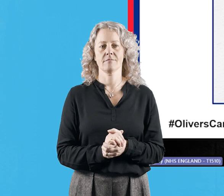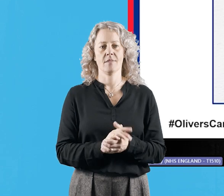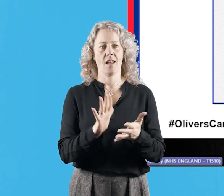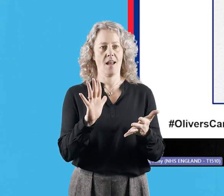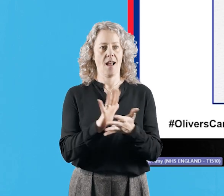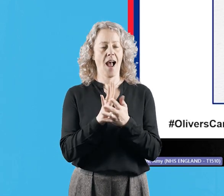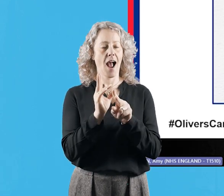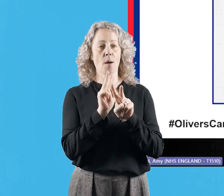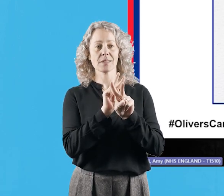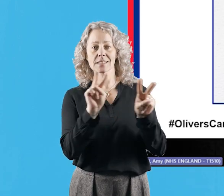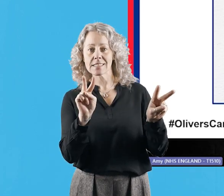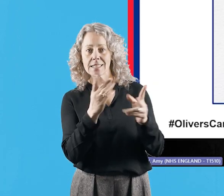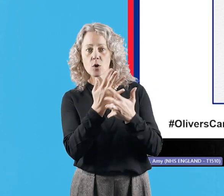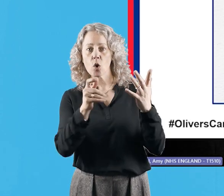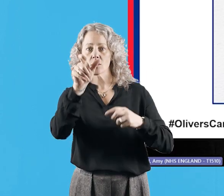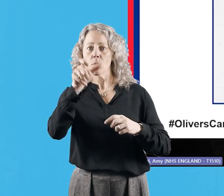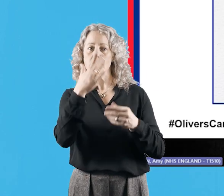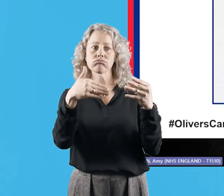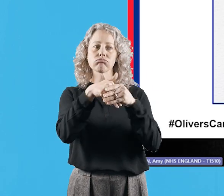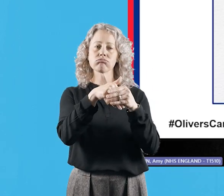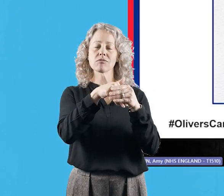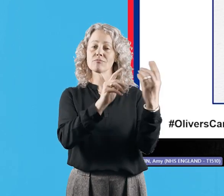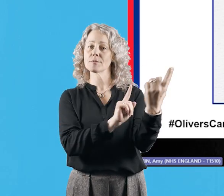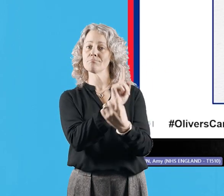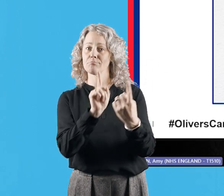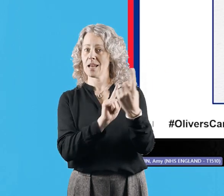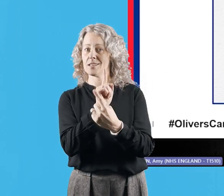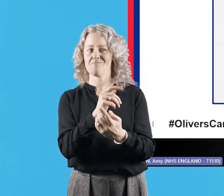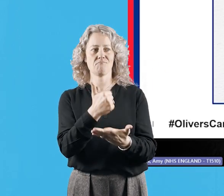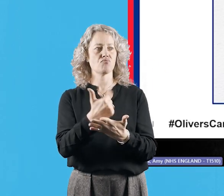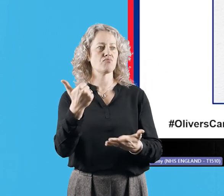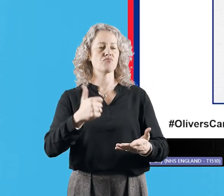everyone and I'm delighted to see so many people on the call